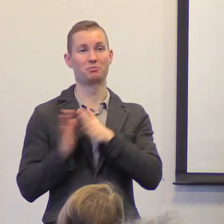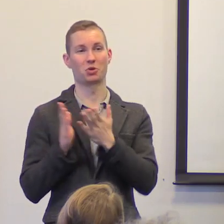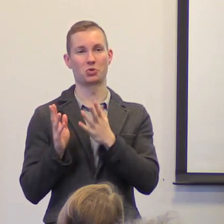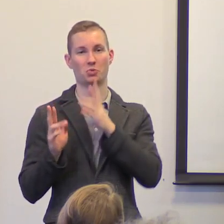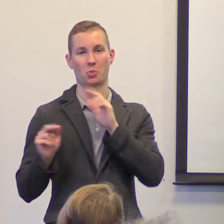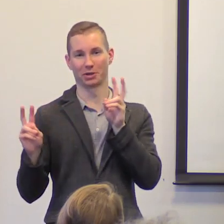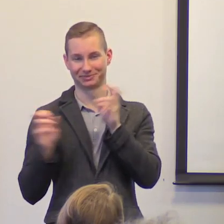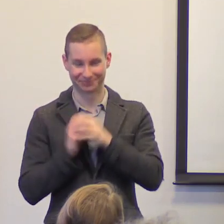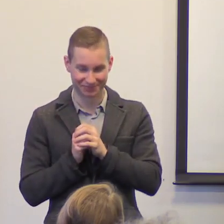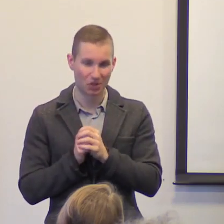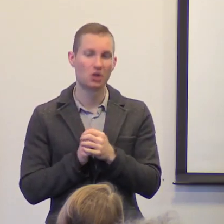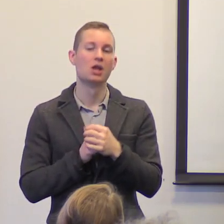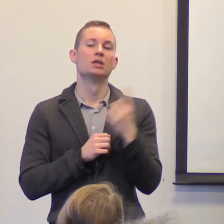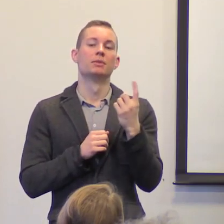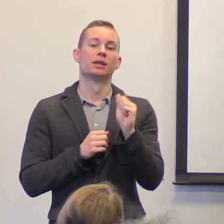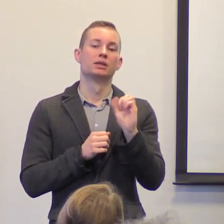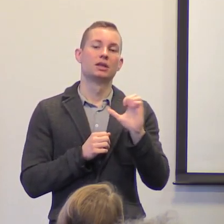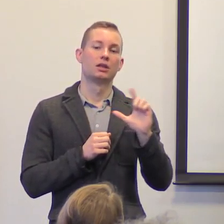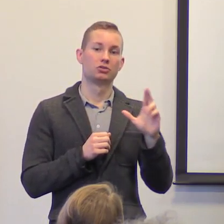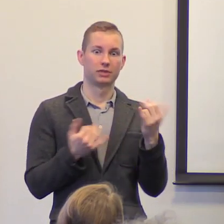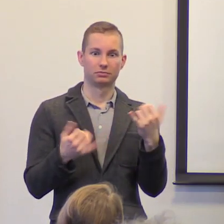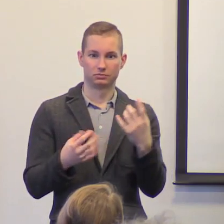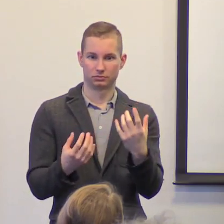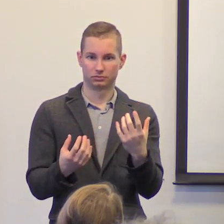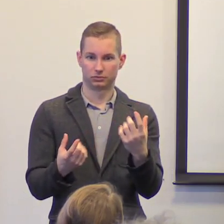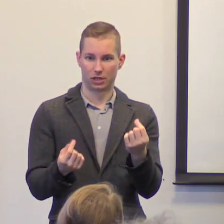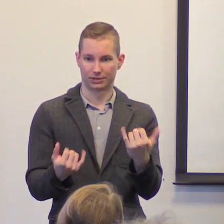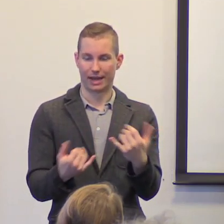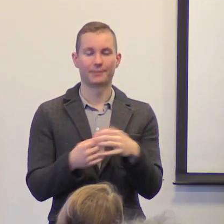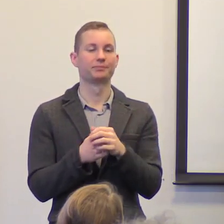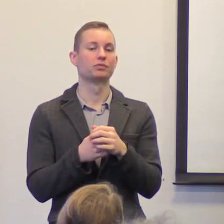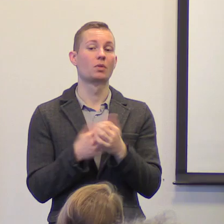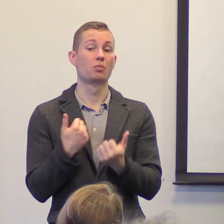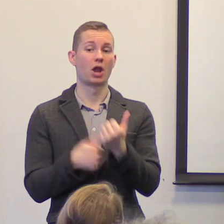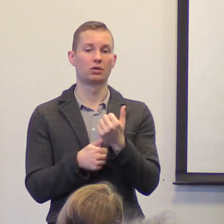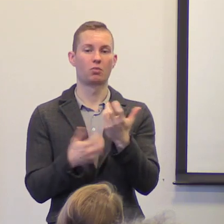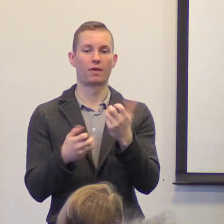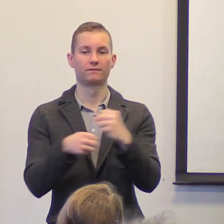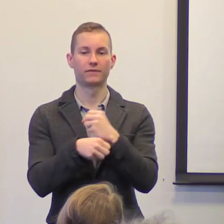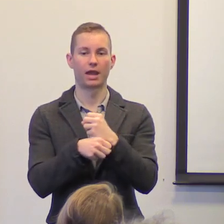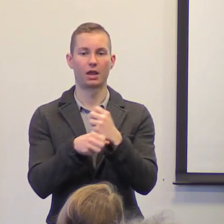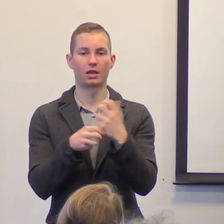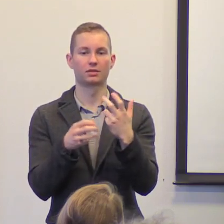One of the things the ACLU does today, one of our priorities has been fighting the mass incarceration system.